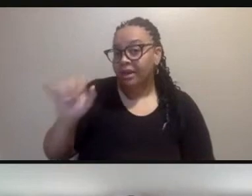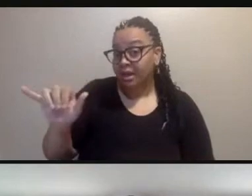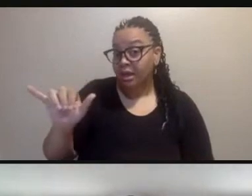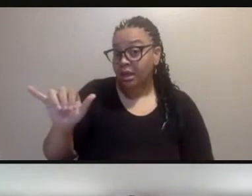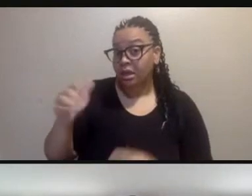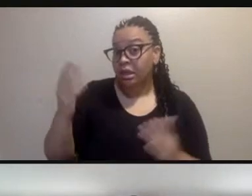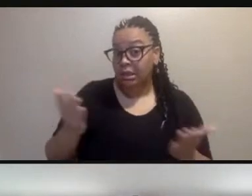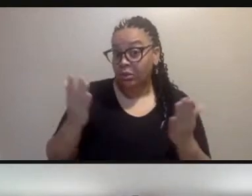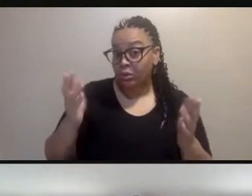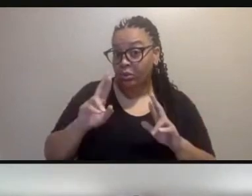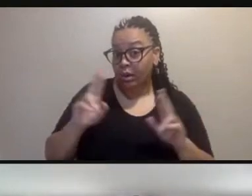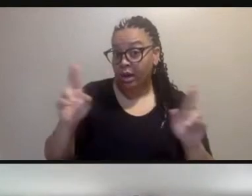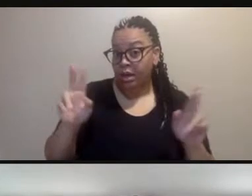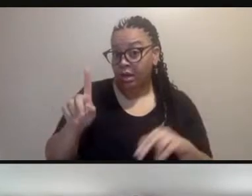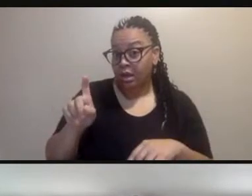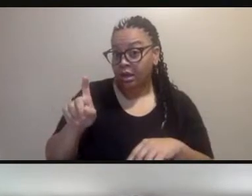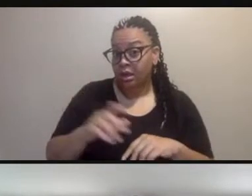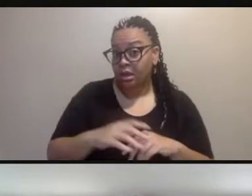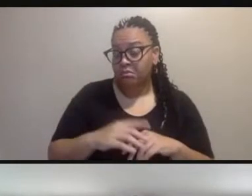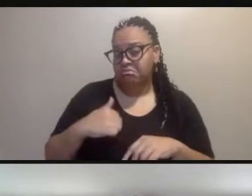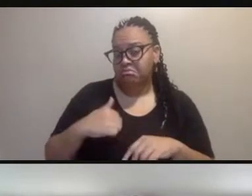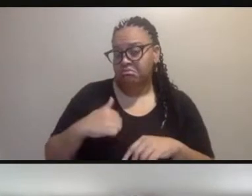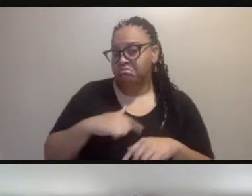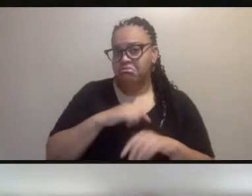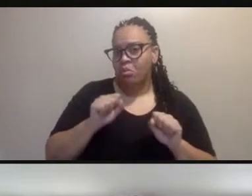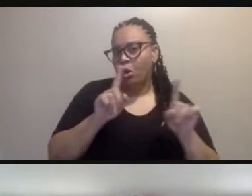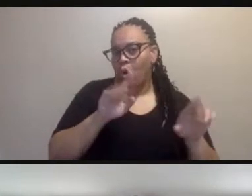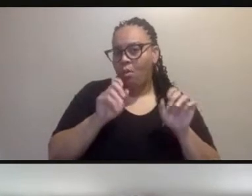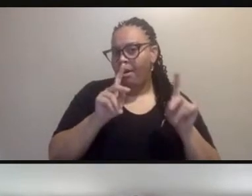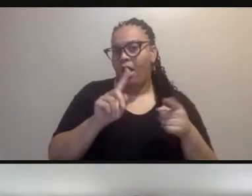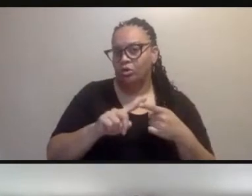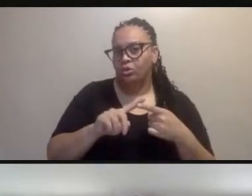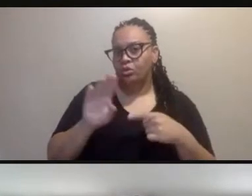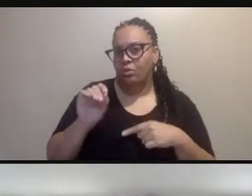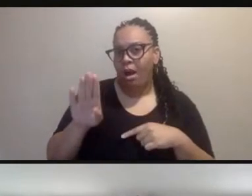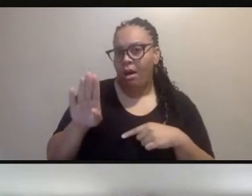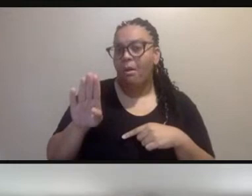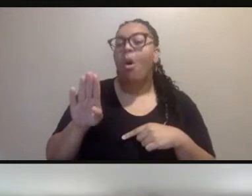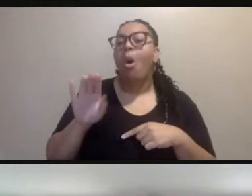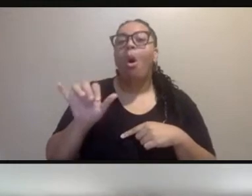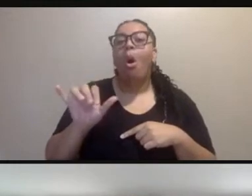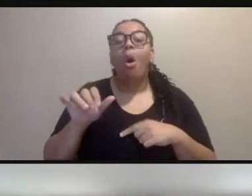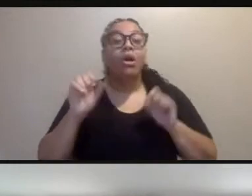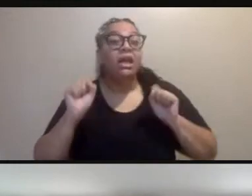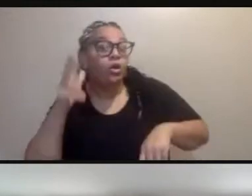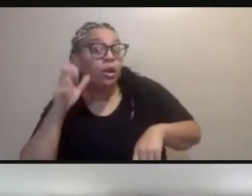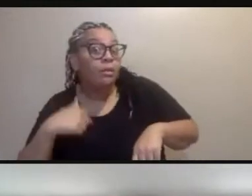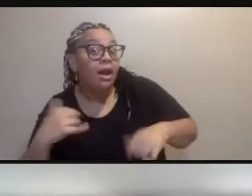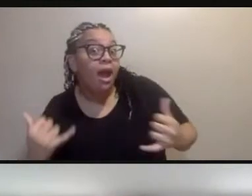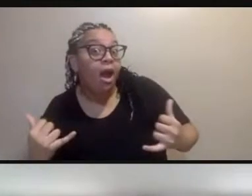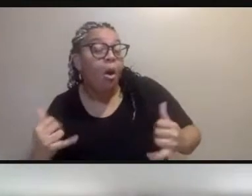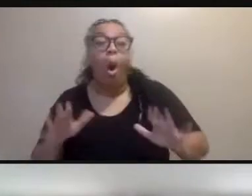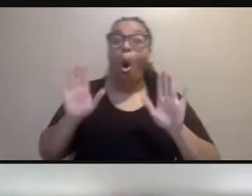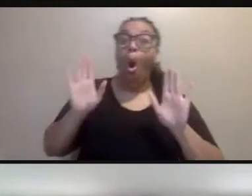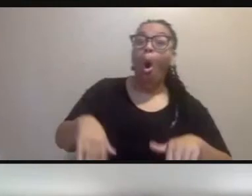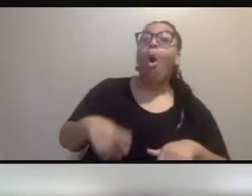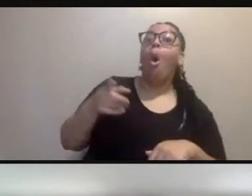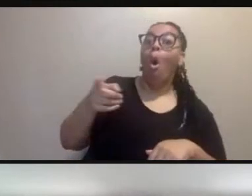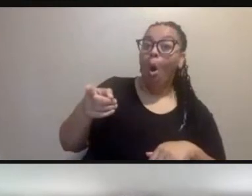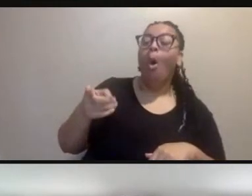MAYBE WE COULD SWAP PEOPLE IS